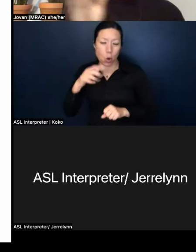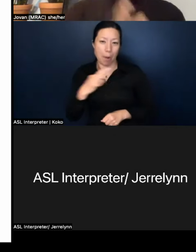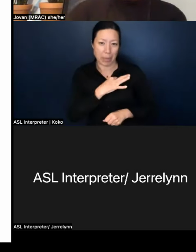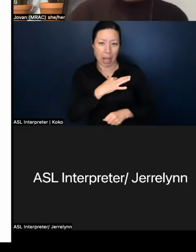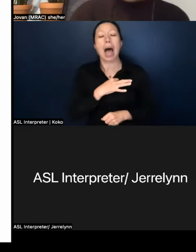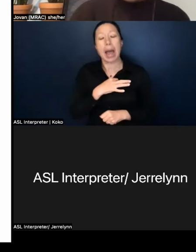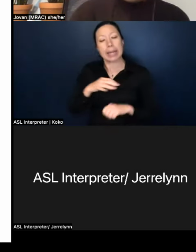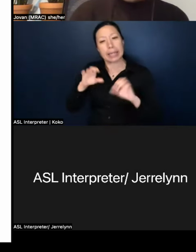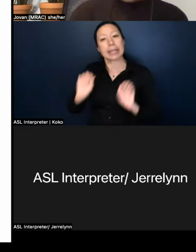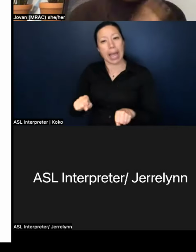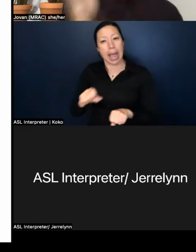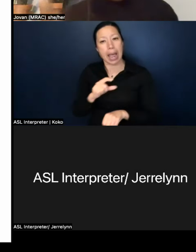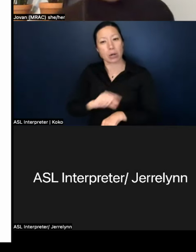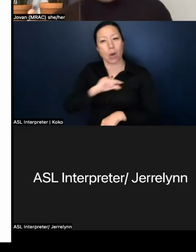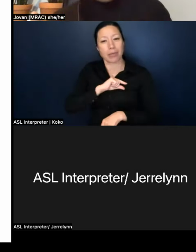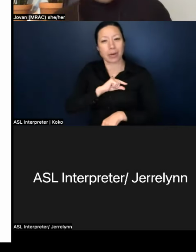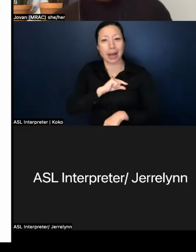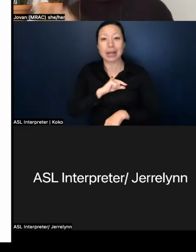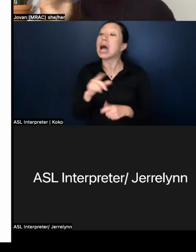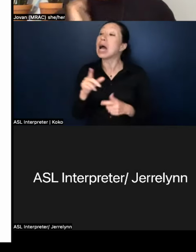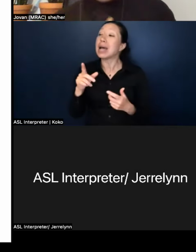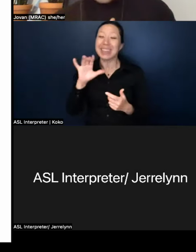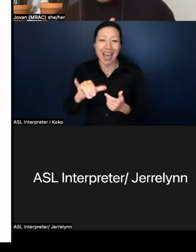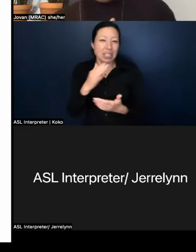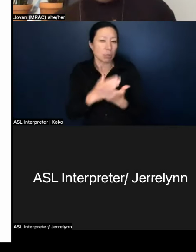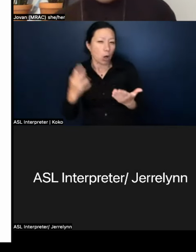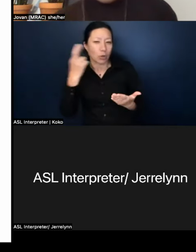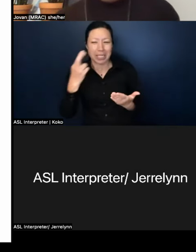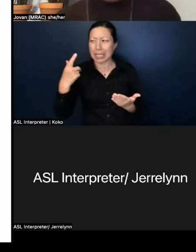they also need to be clear. But if they're not, we'll reach out, okay?